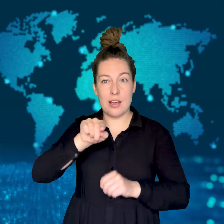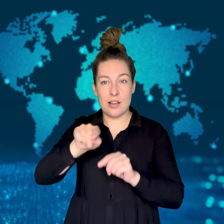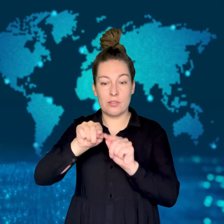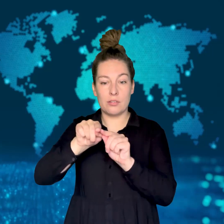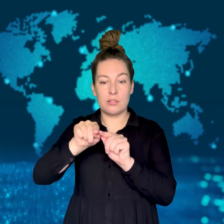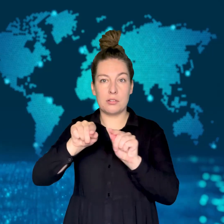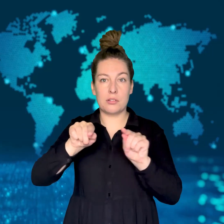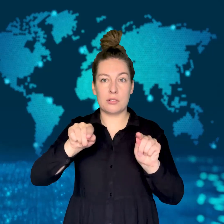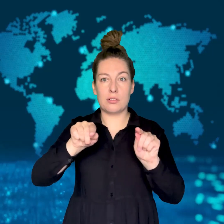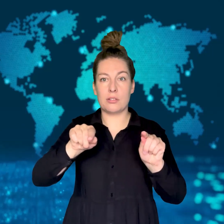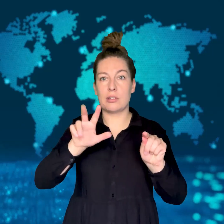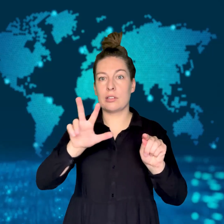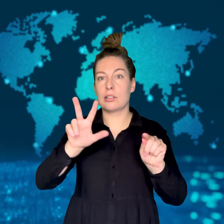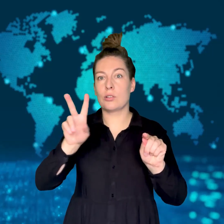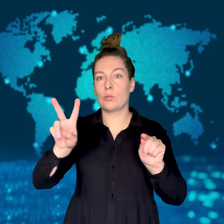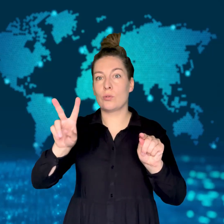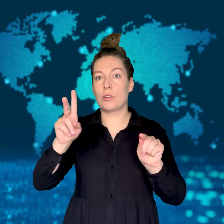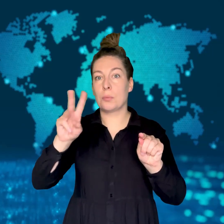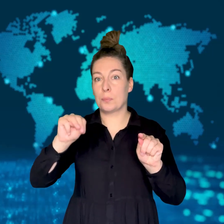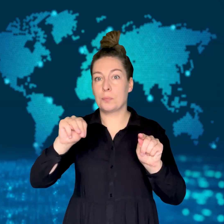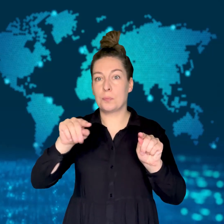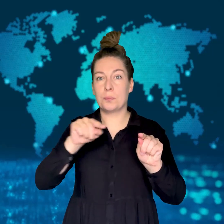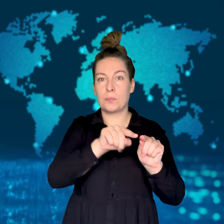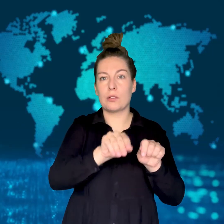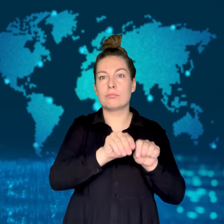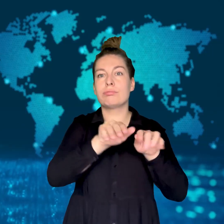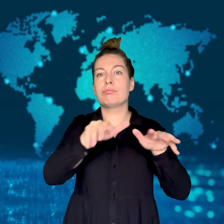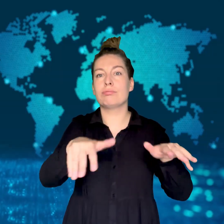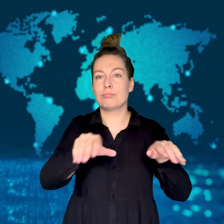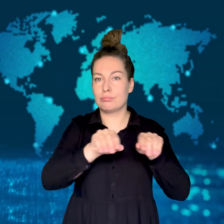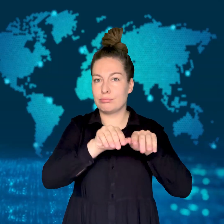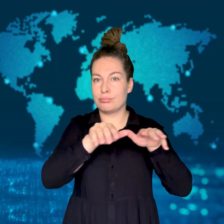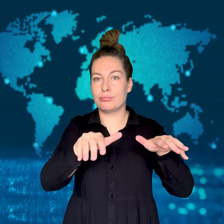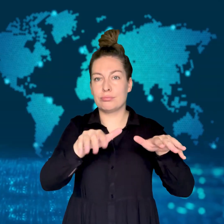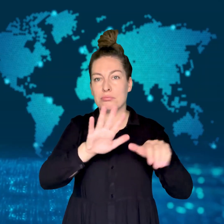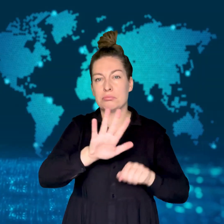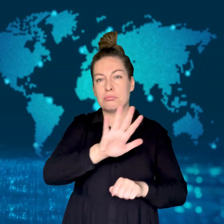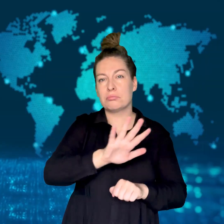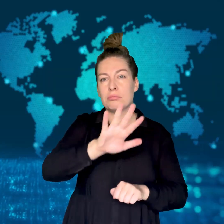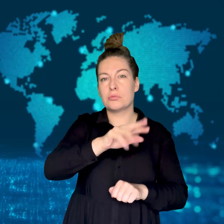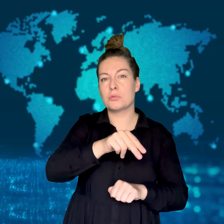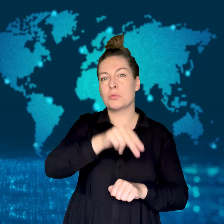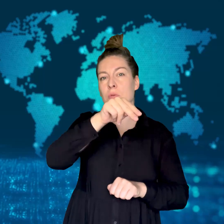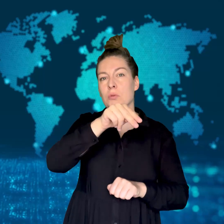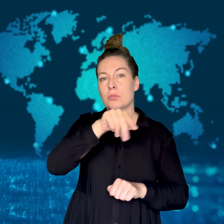The eruption began a bit north of Litla-Hrút,